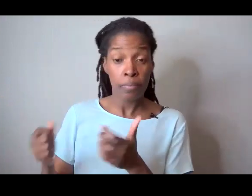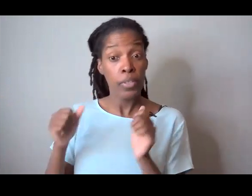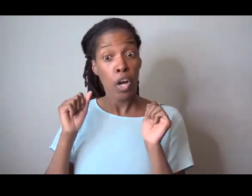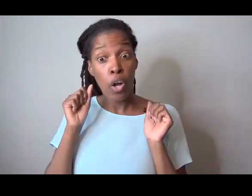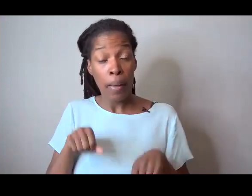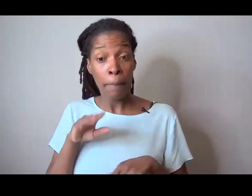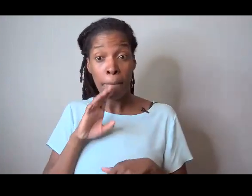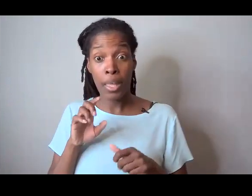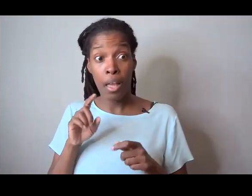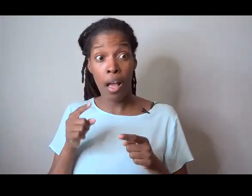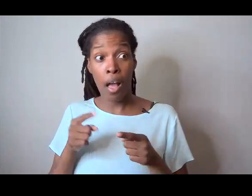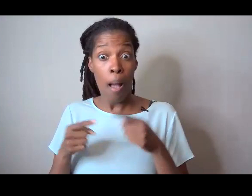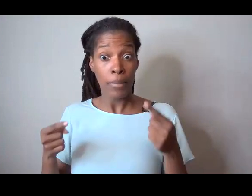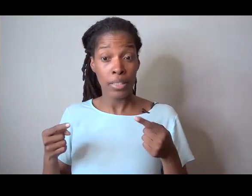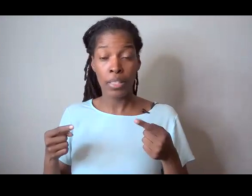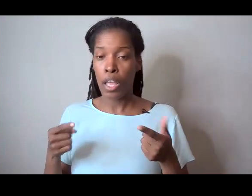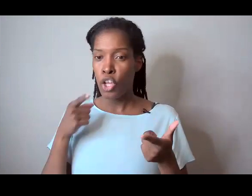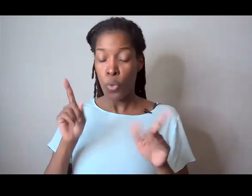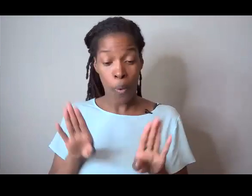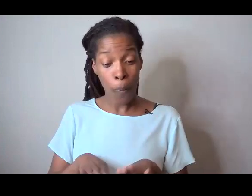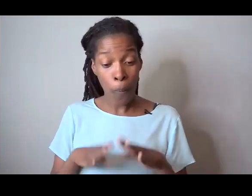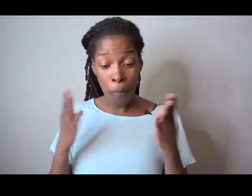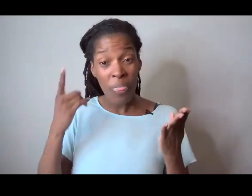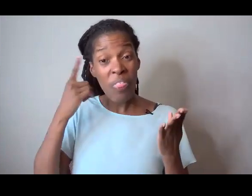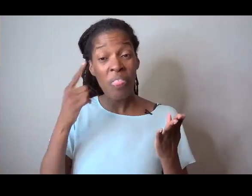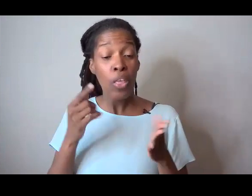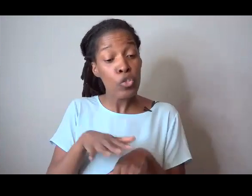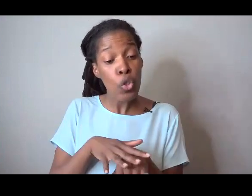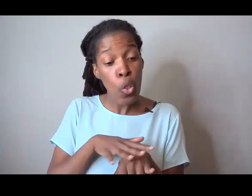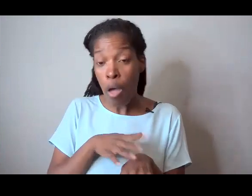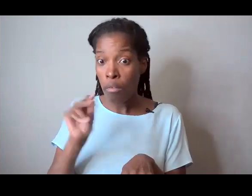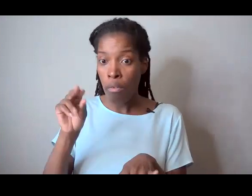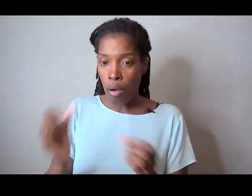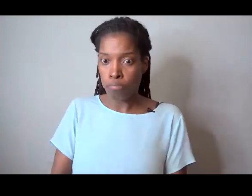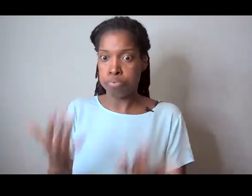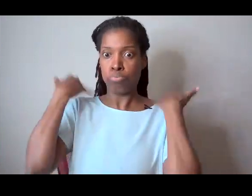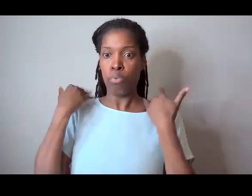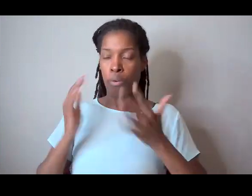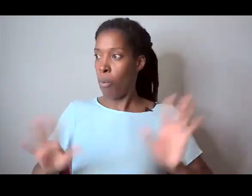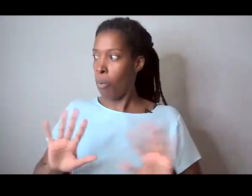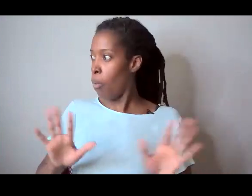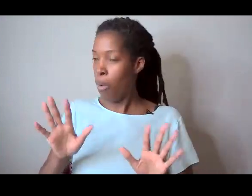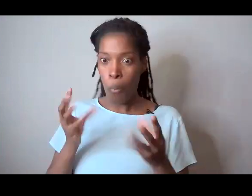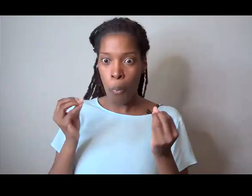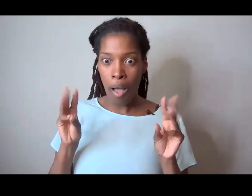Business is going gang busters and you're making way more than you thought.